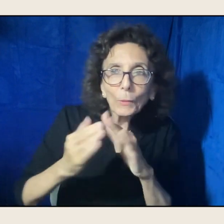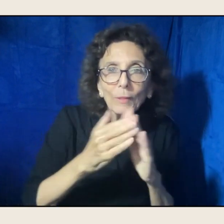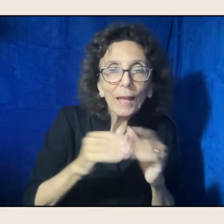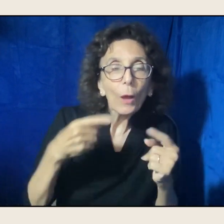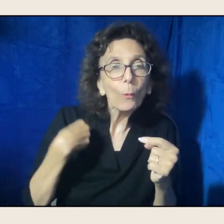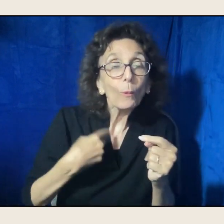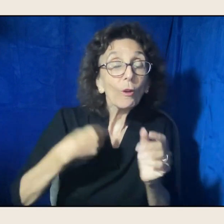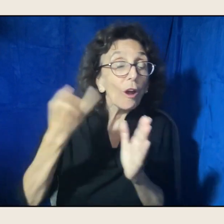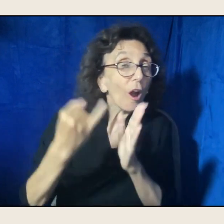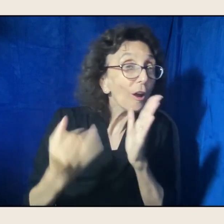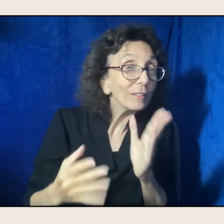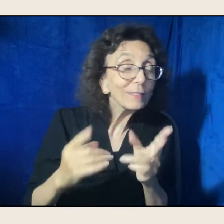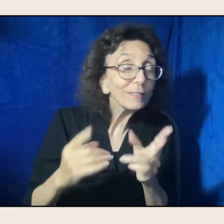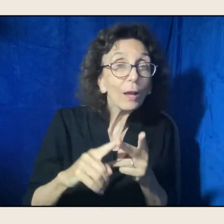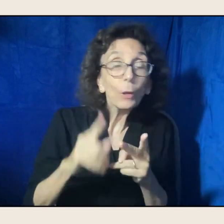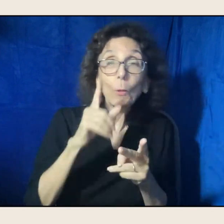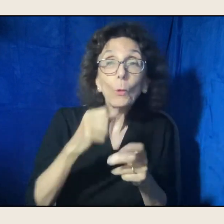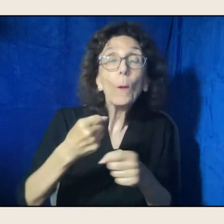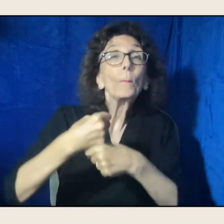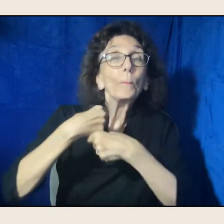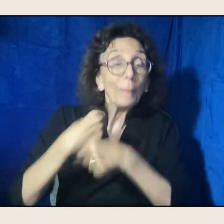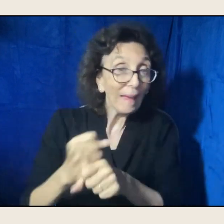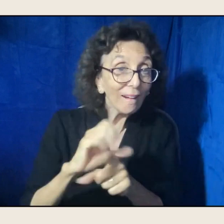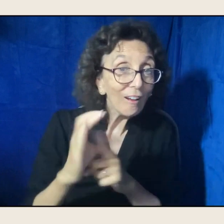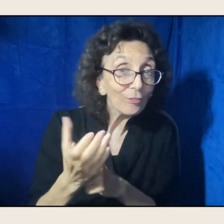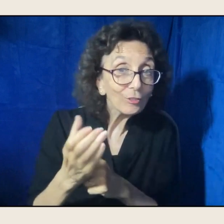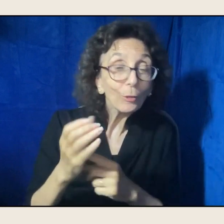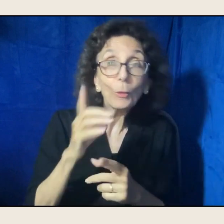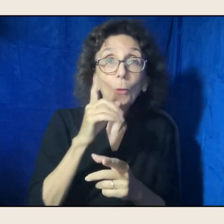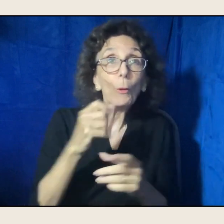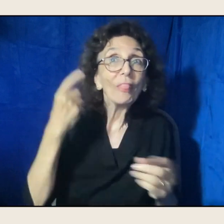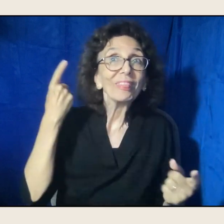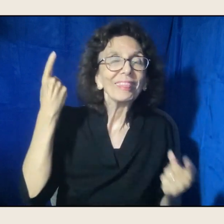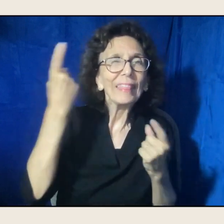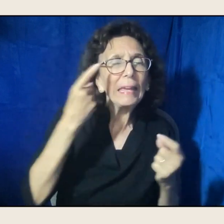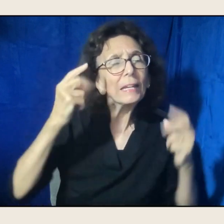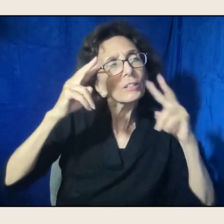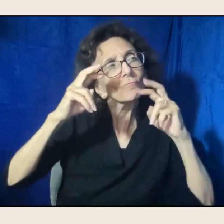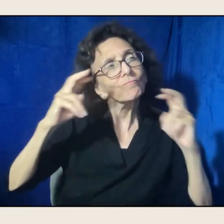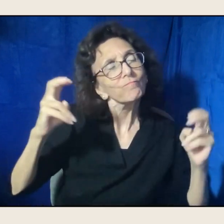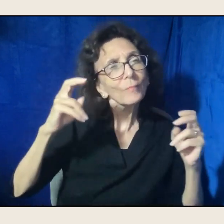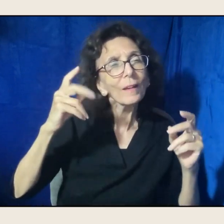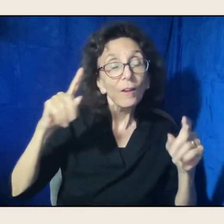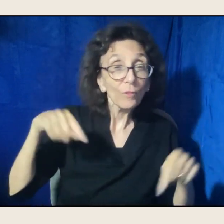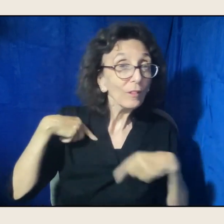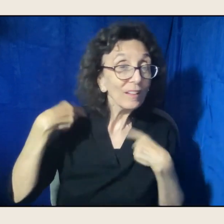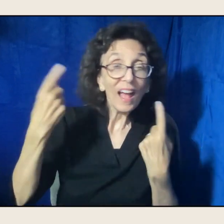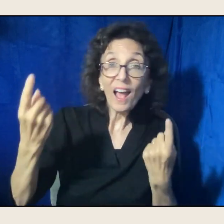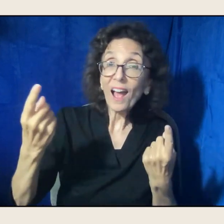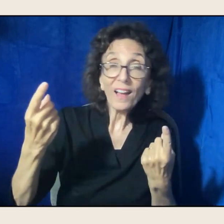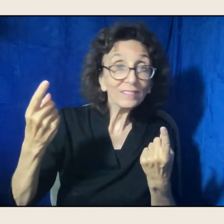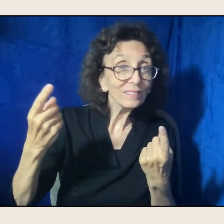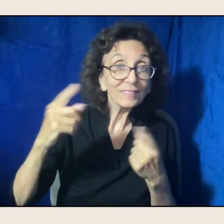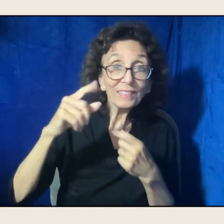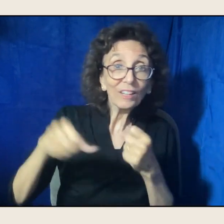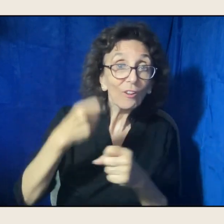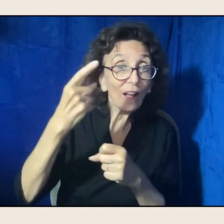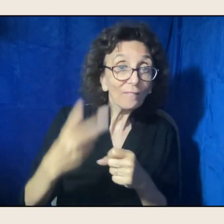and one thing that I've been turning toward a lot in the last 18 or so months is really the work of Black feminist thinkers